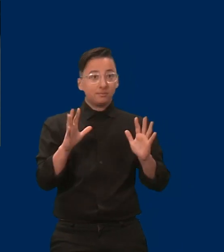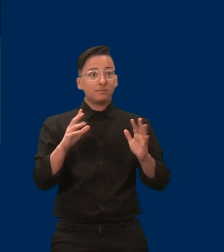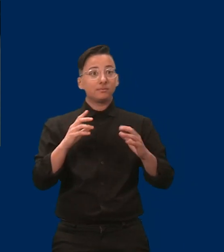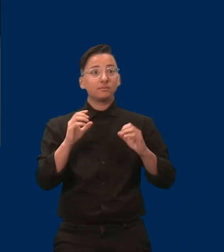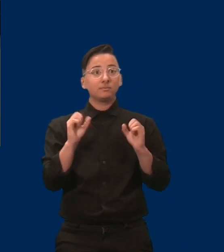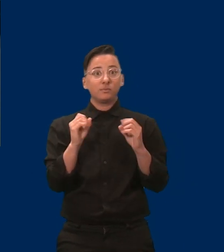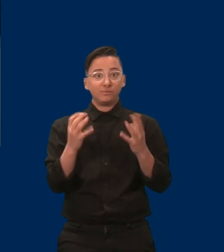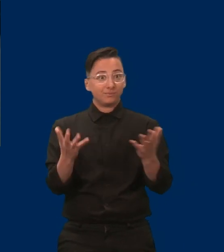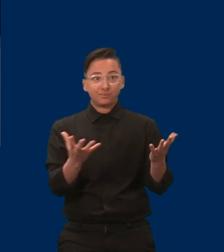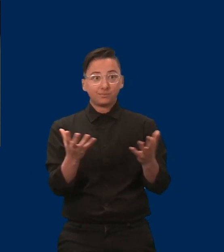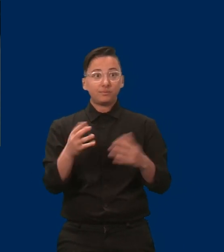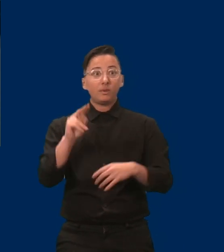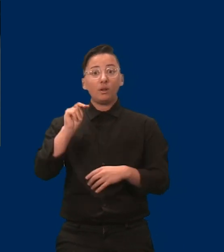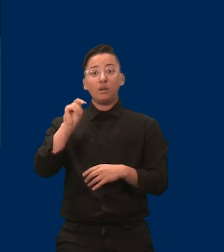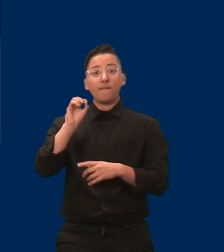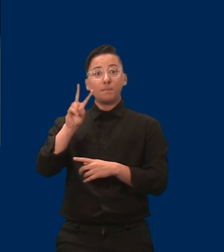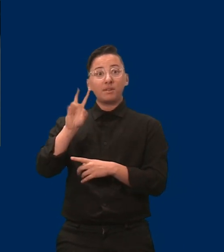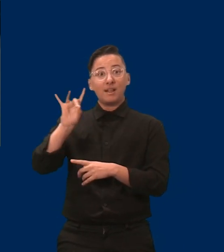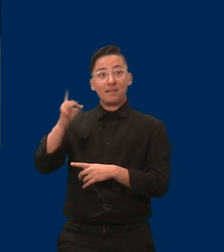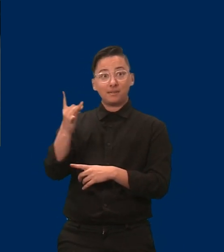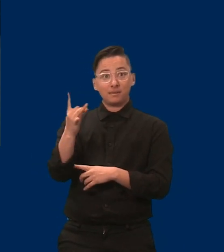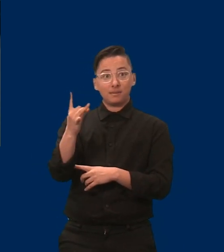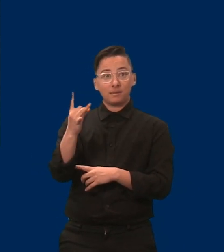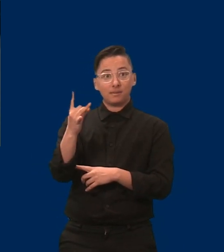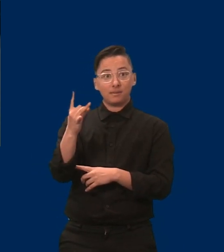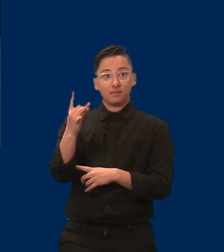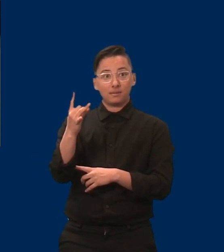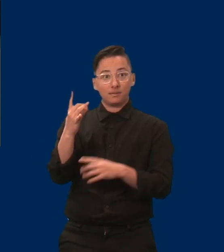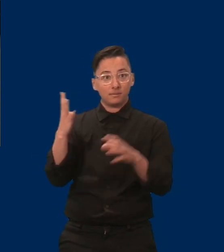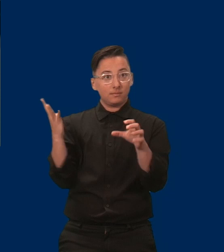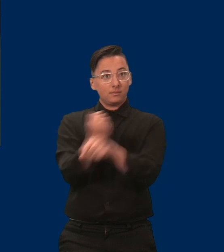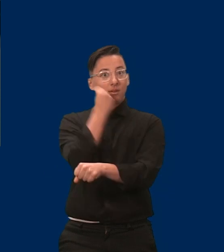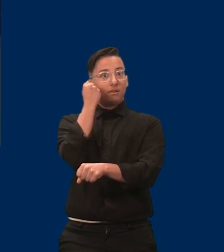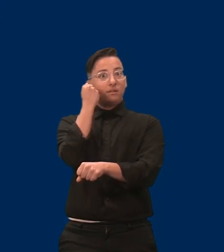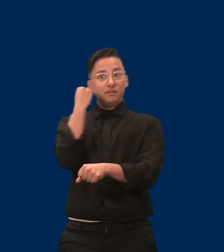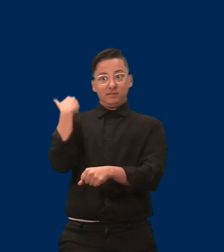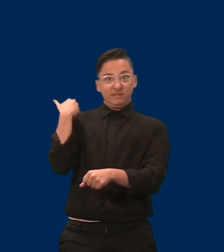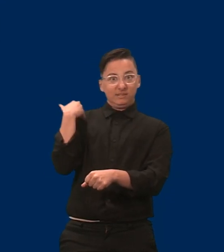we would be in the majority. It's a slim majority, 34-33 in the Senate.